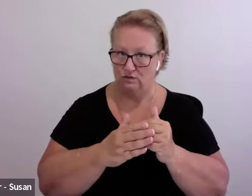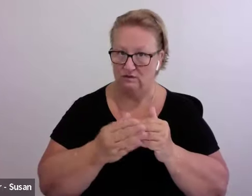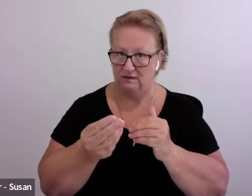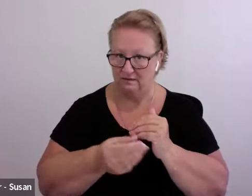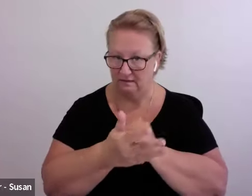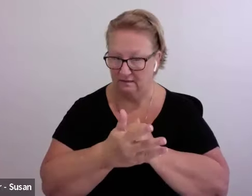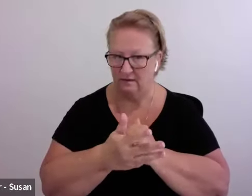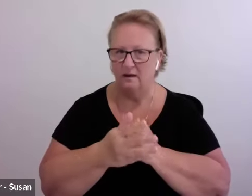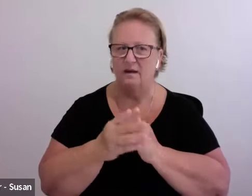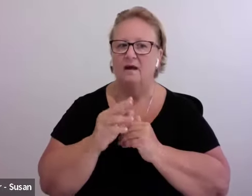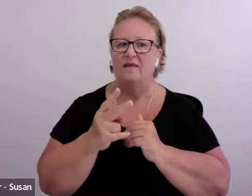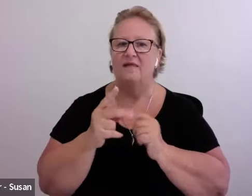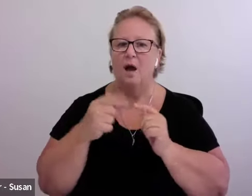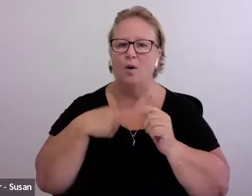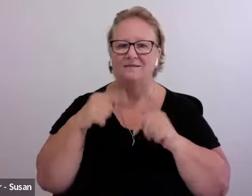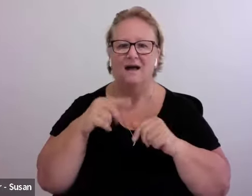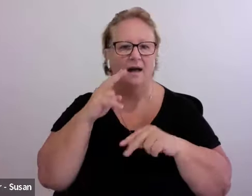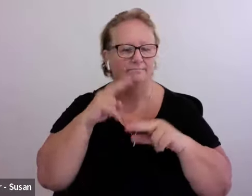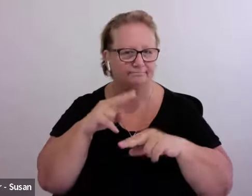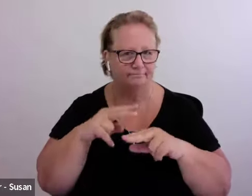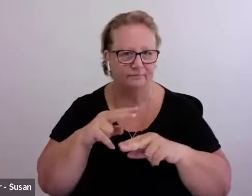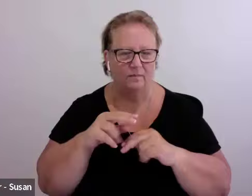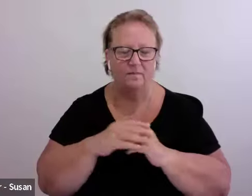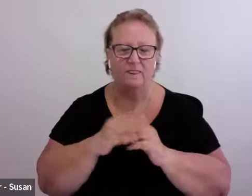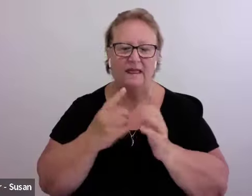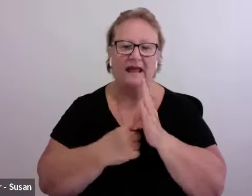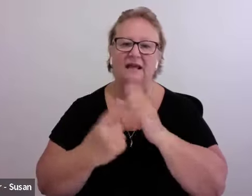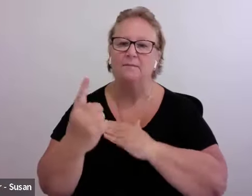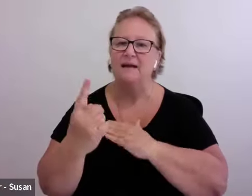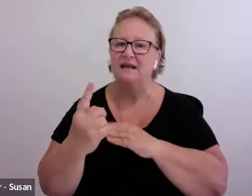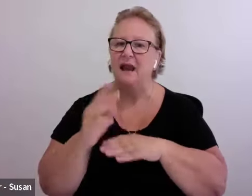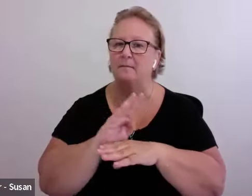for real world change. After the form - or the